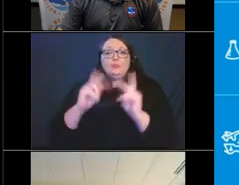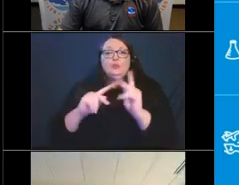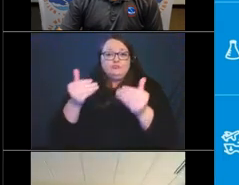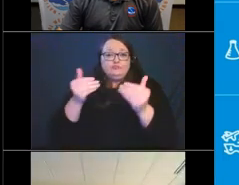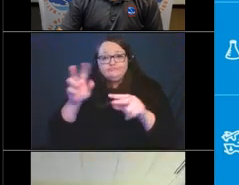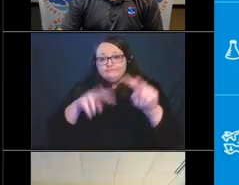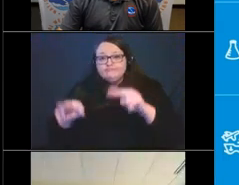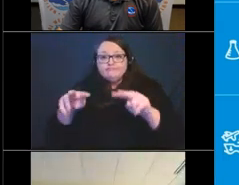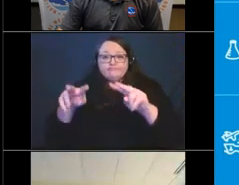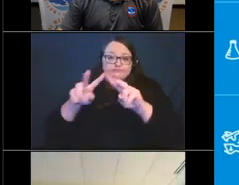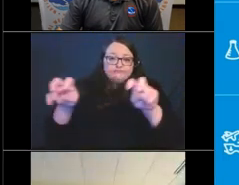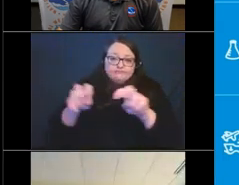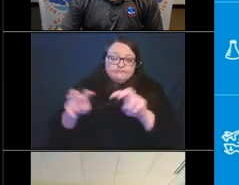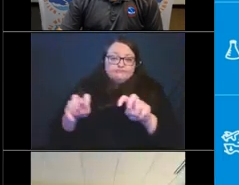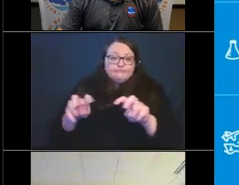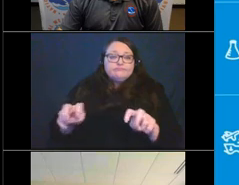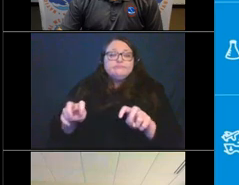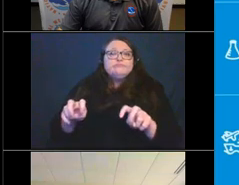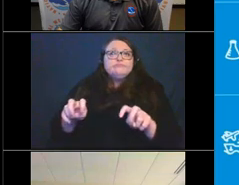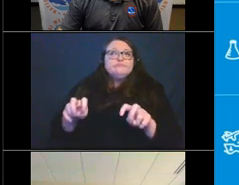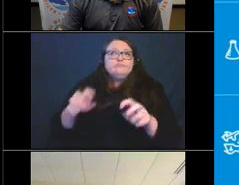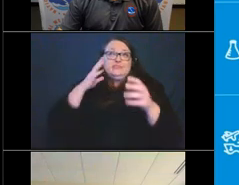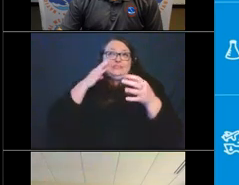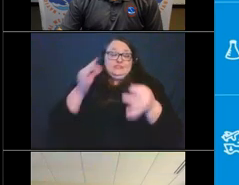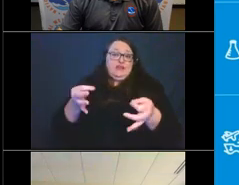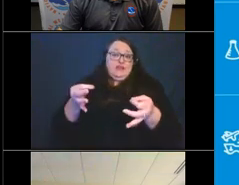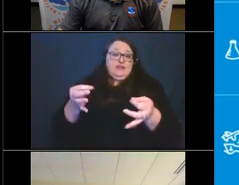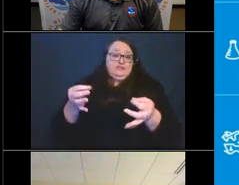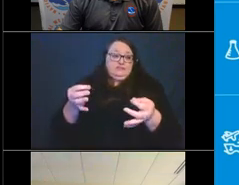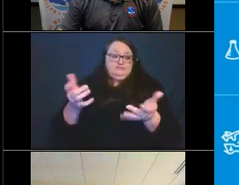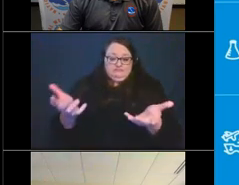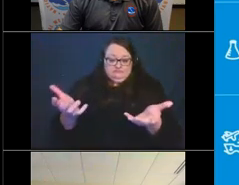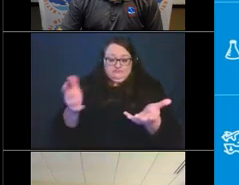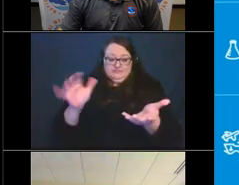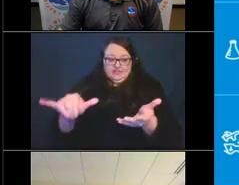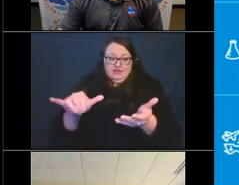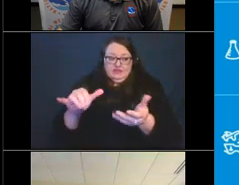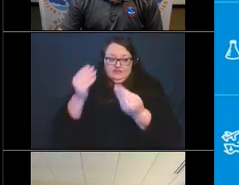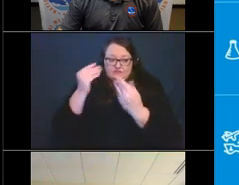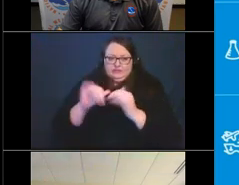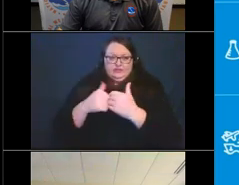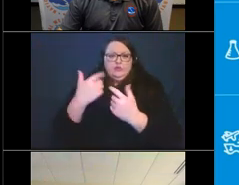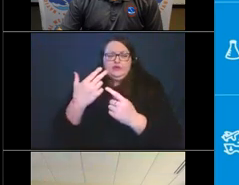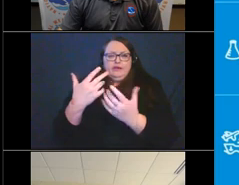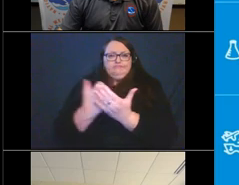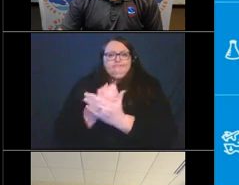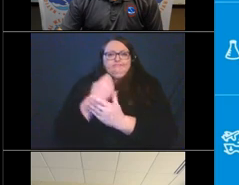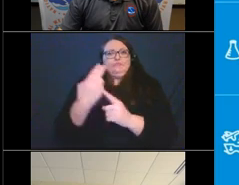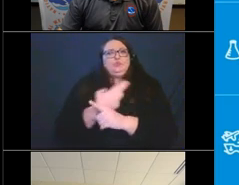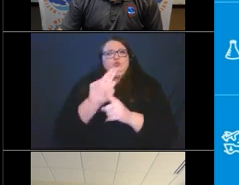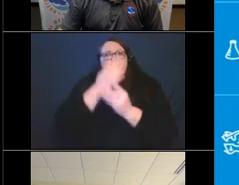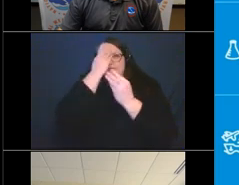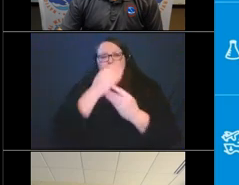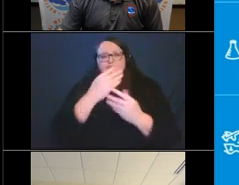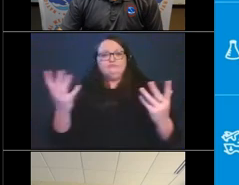evaluate it, and see how you can use it in your messaging, but also mostly provide us feedback.